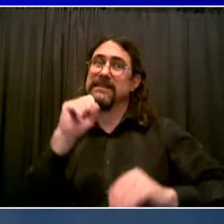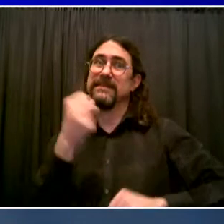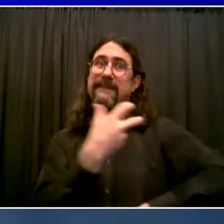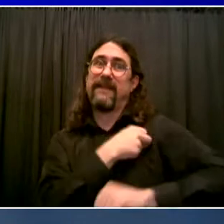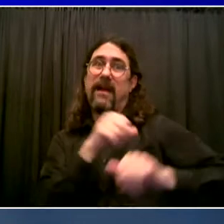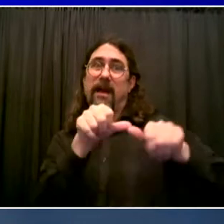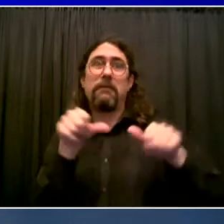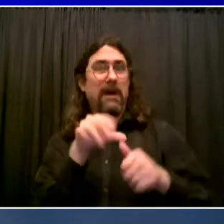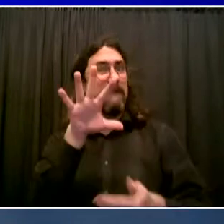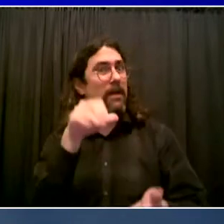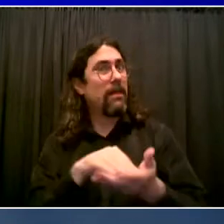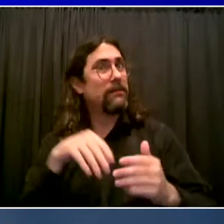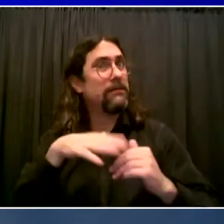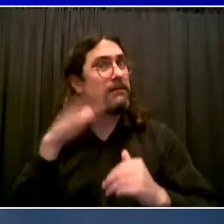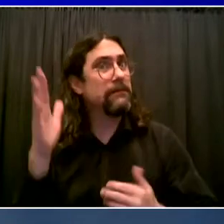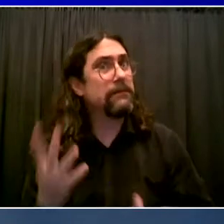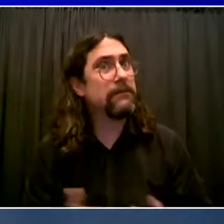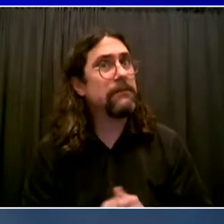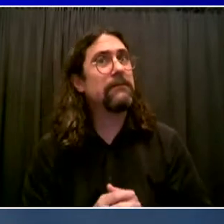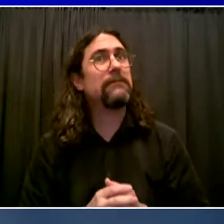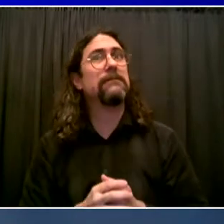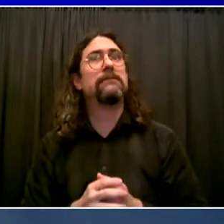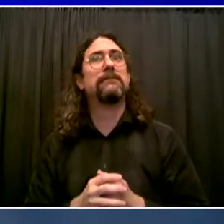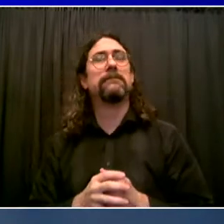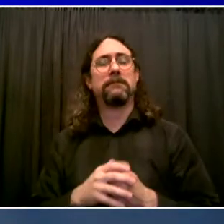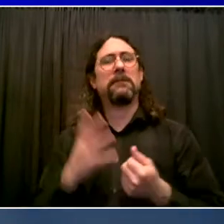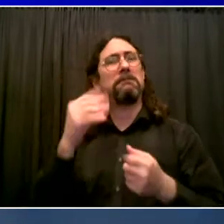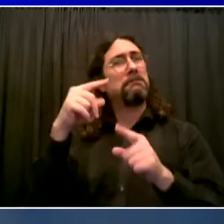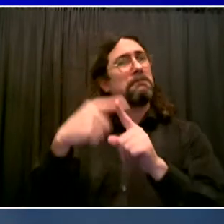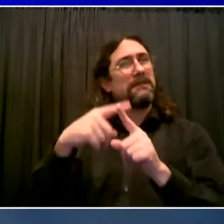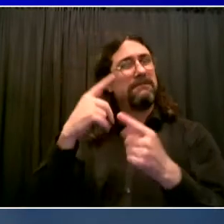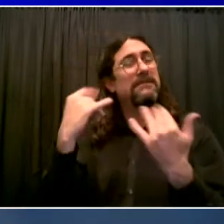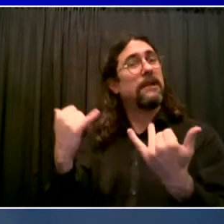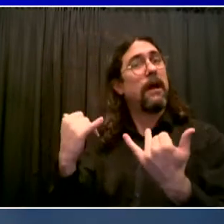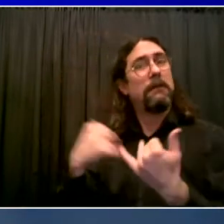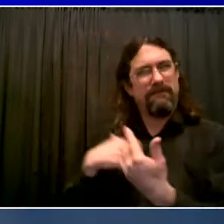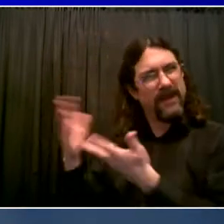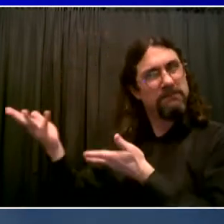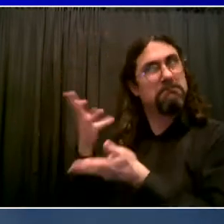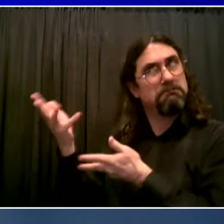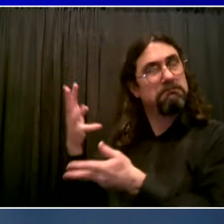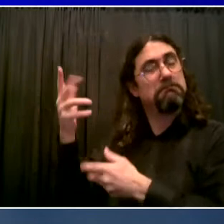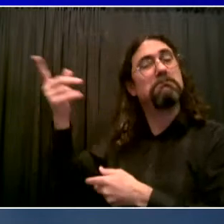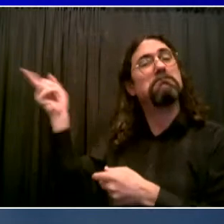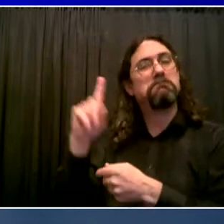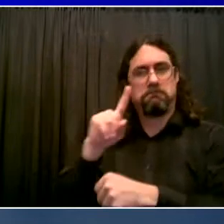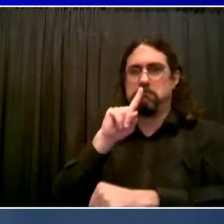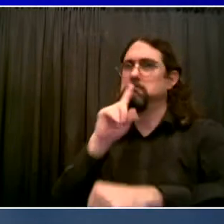PROVIDED ALONE. SSTO HHIS IIALS L MOVING IN THE RIGHT DIREREIOCTNN. SUPUPPLY IS THE KEY ISSUE AND WE DO EXPECT A MAJOR BOOST FROM